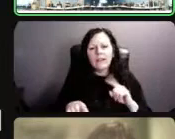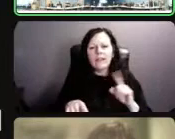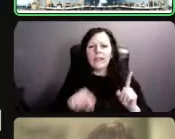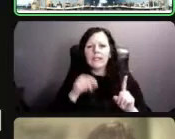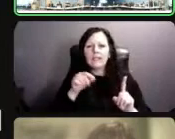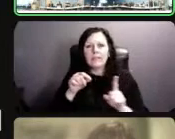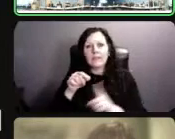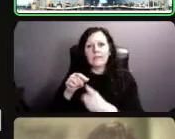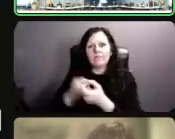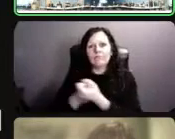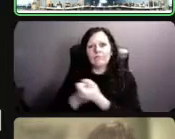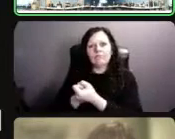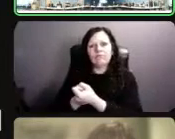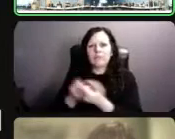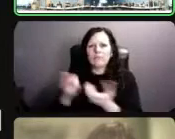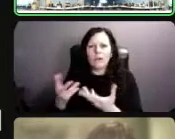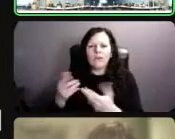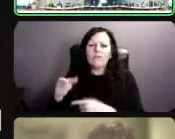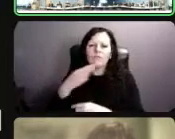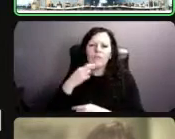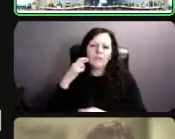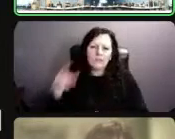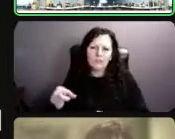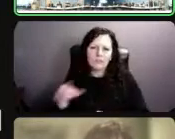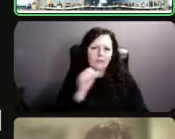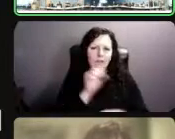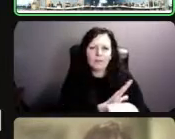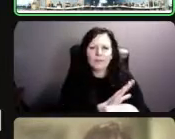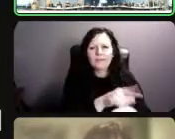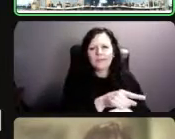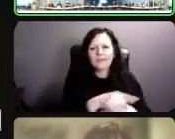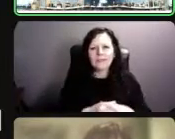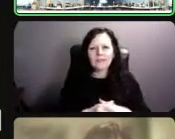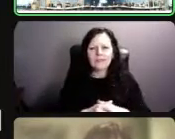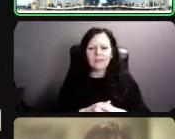THE OVERALL THAT MUCH.